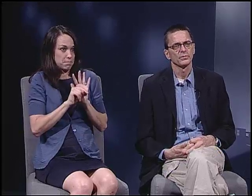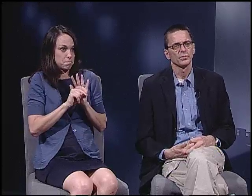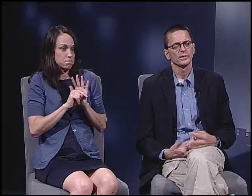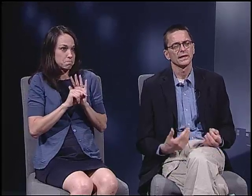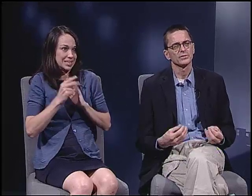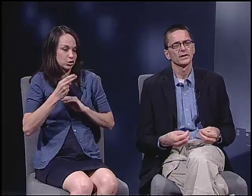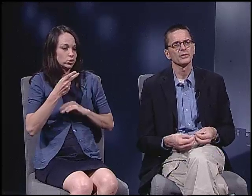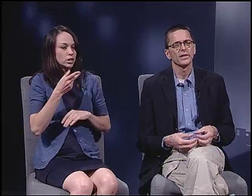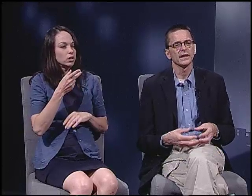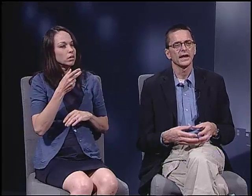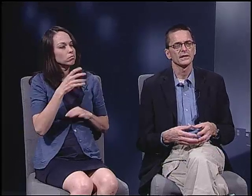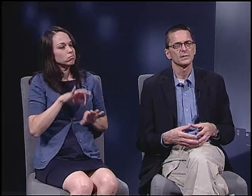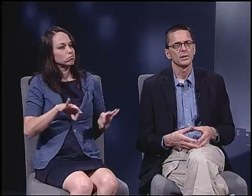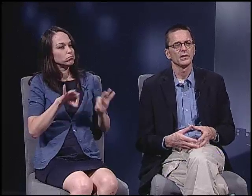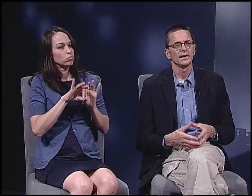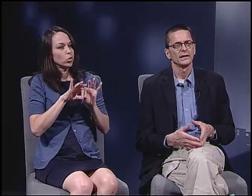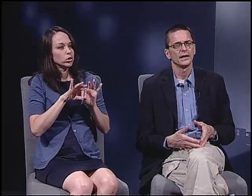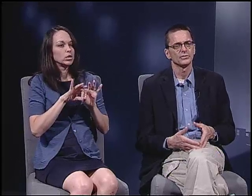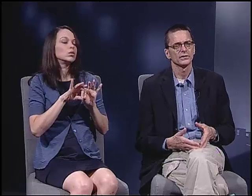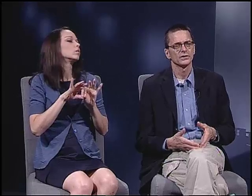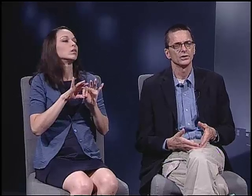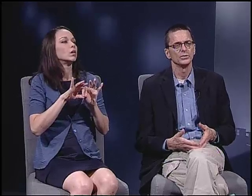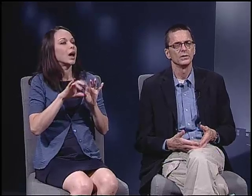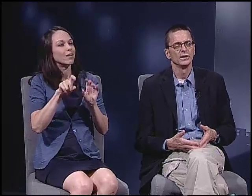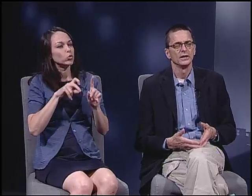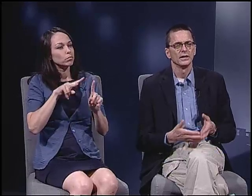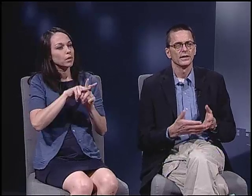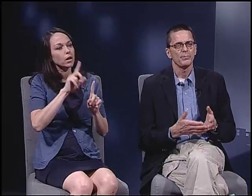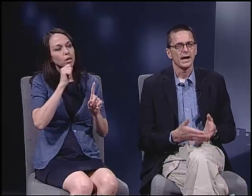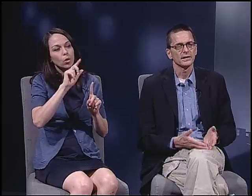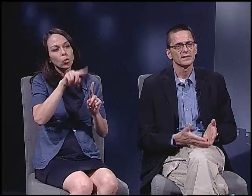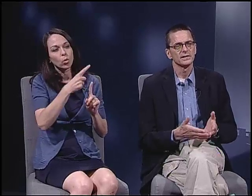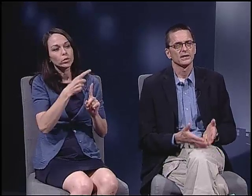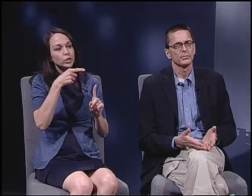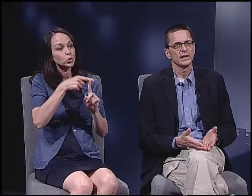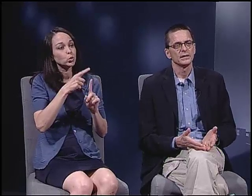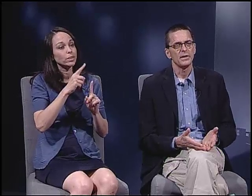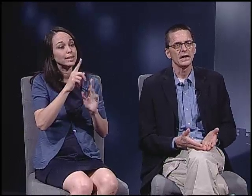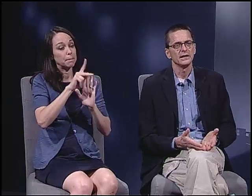that we realize critical thinking has to be applied not just to the policies that are being debated